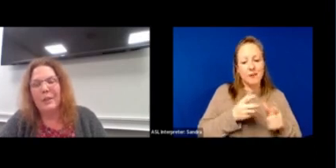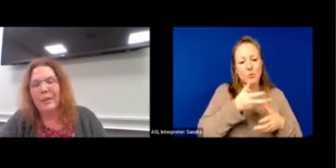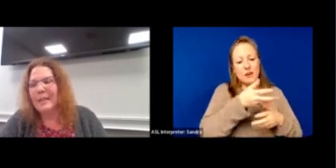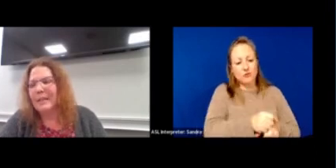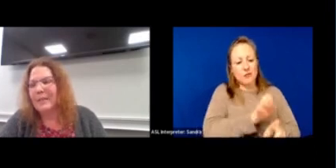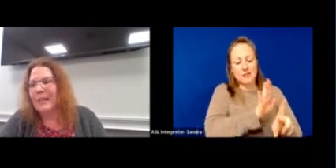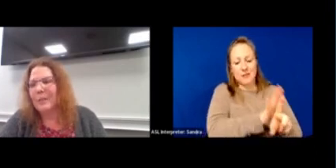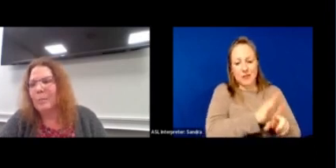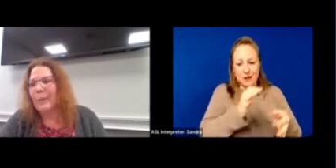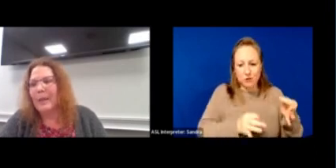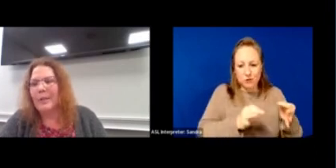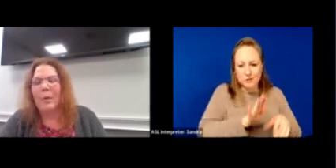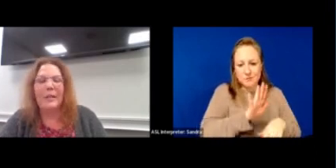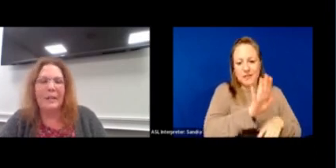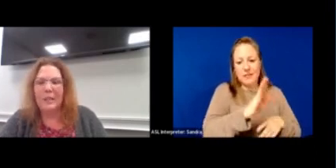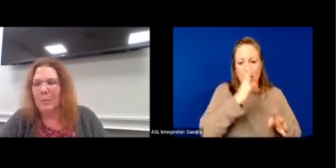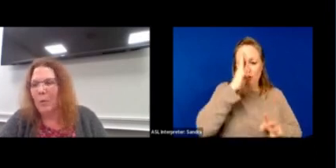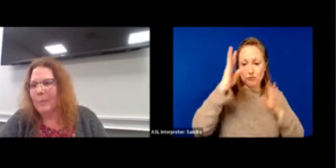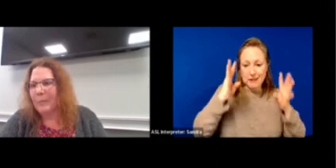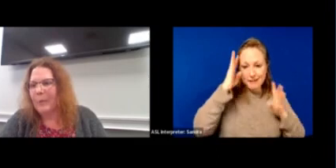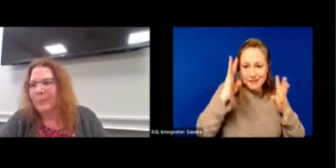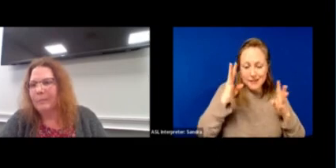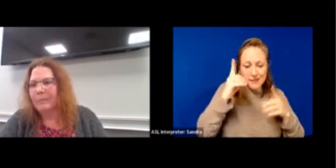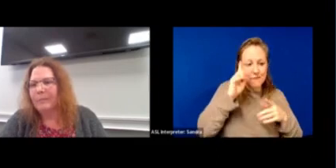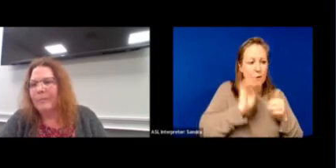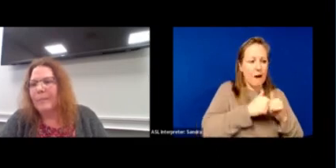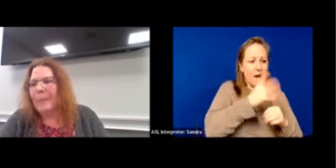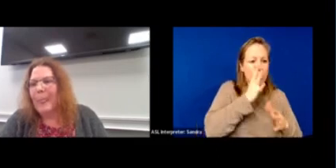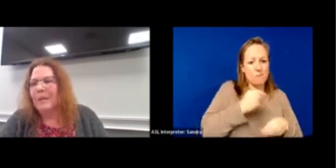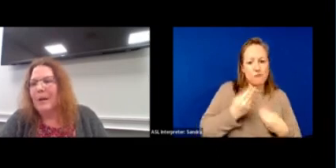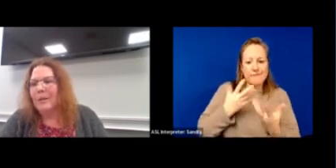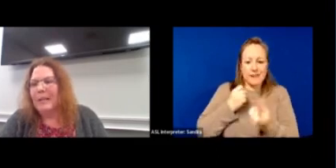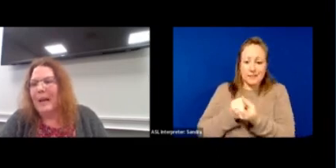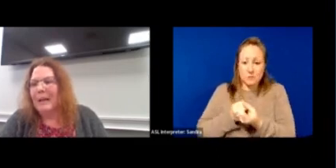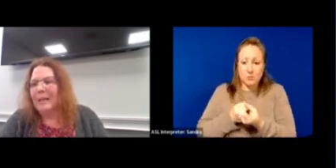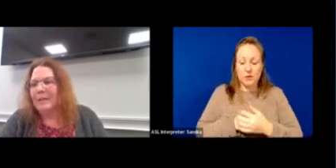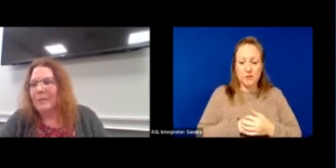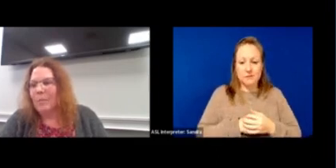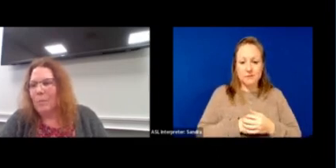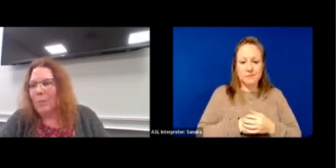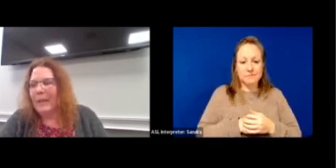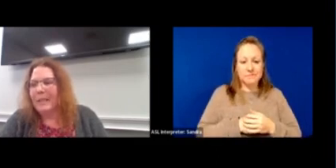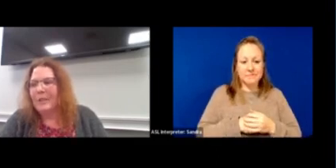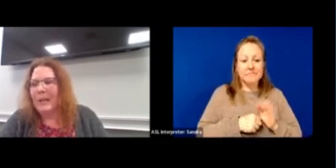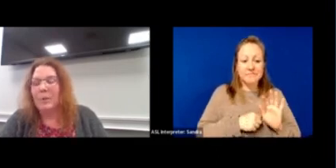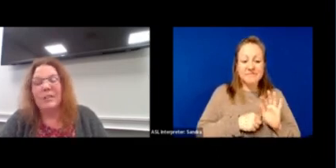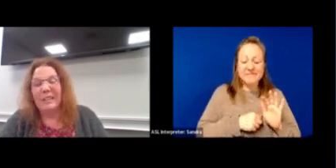and creativity in the way that they support people. And not only that, we need to be able to